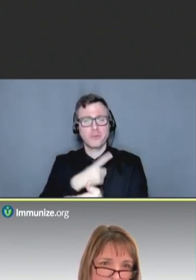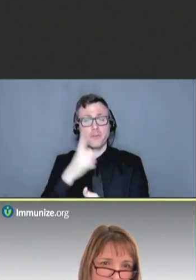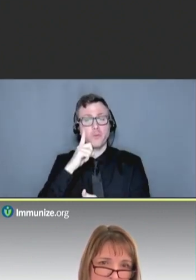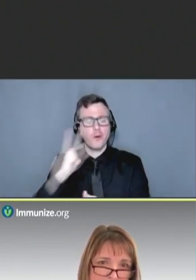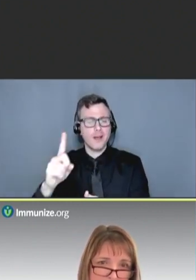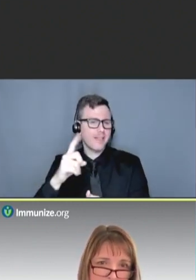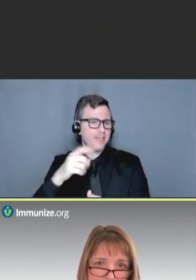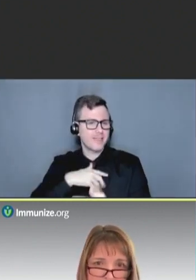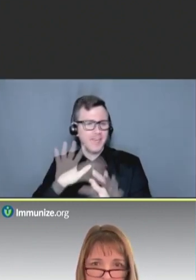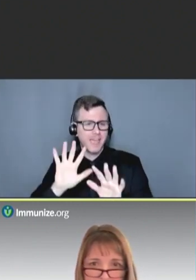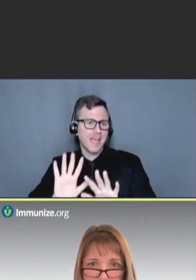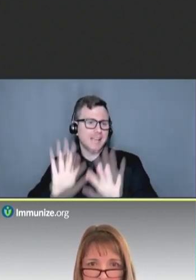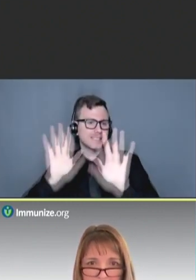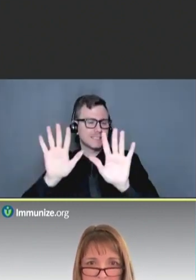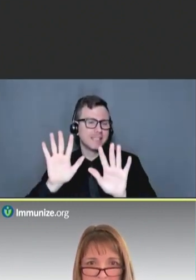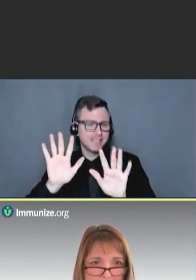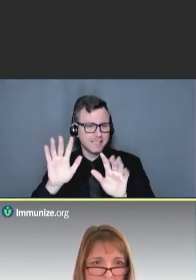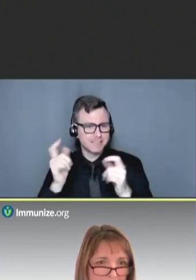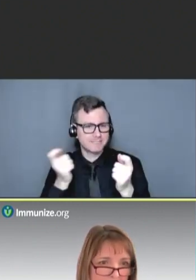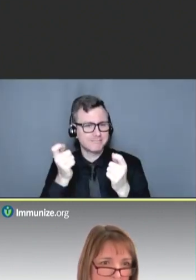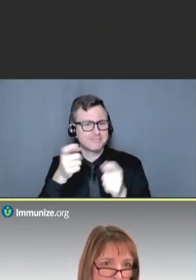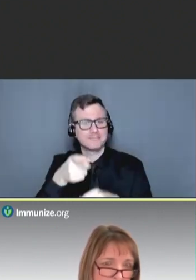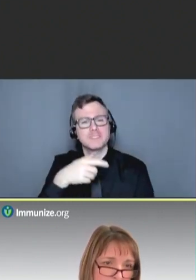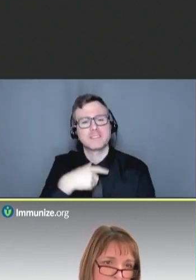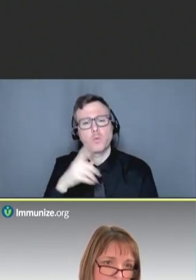from The Summit at the website provided.